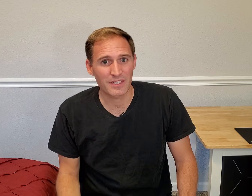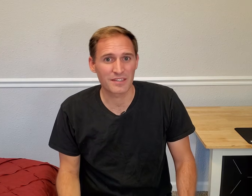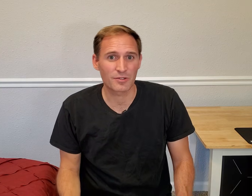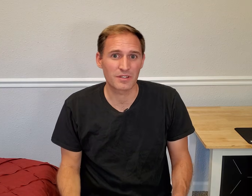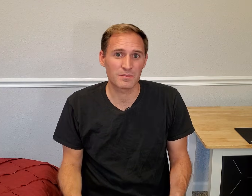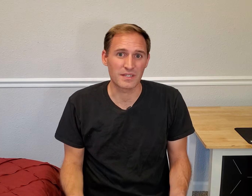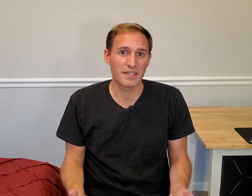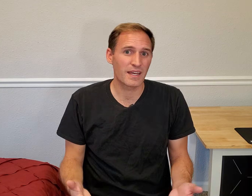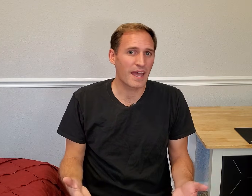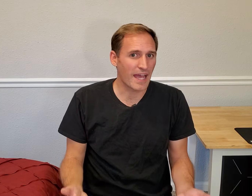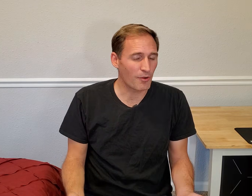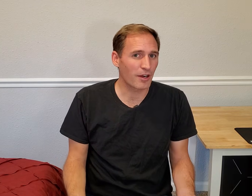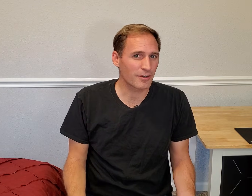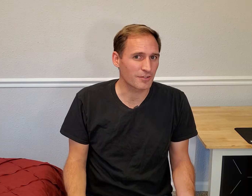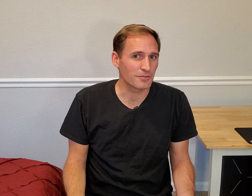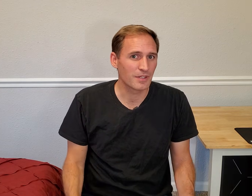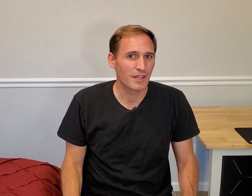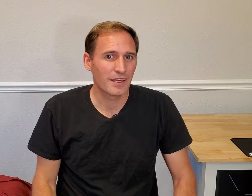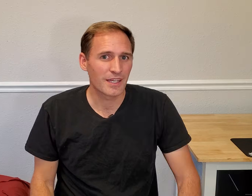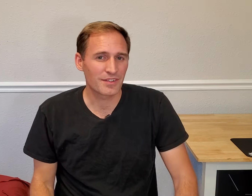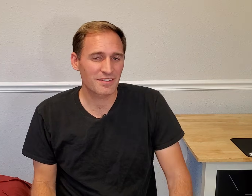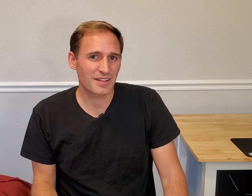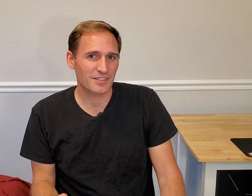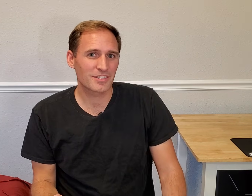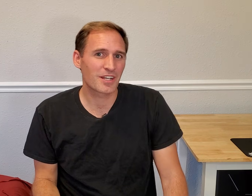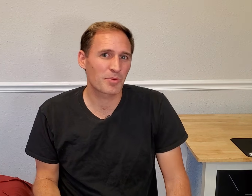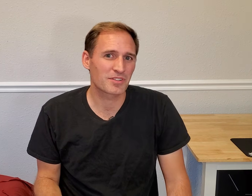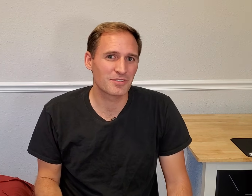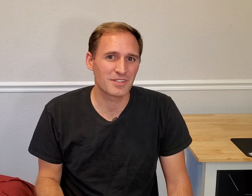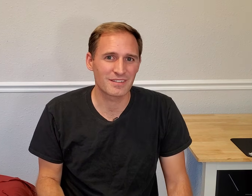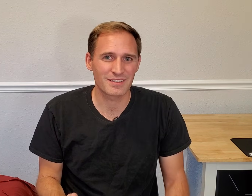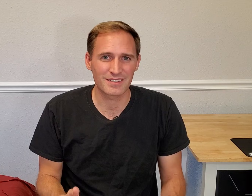one is going to be 'how are you' and this is actually a good opportunity to